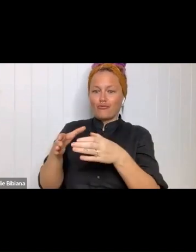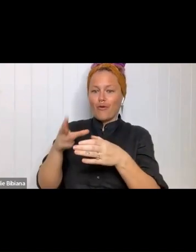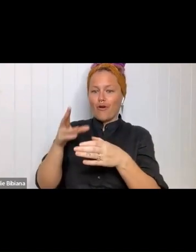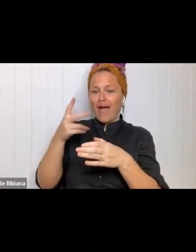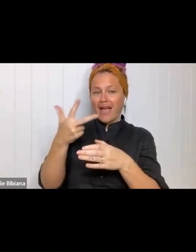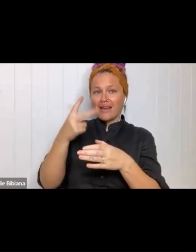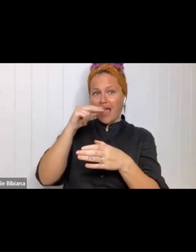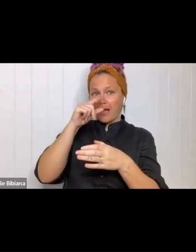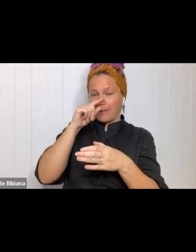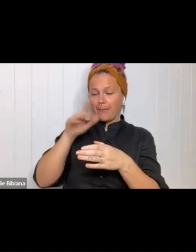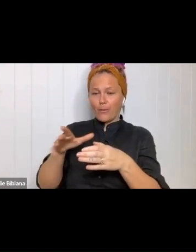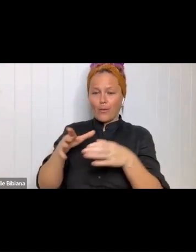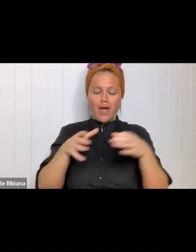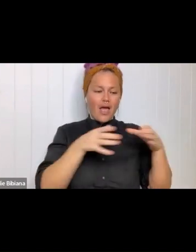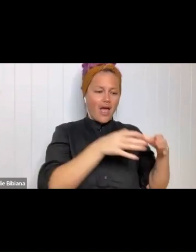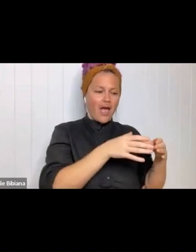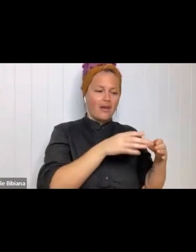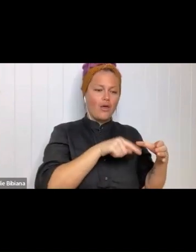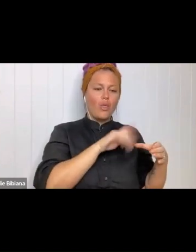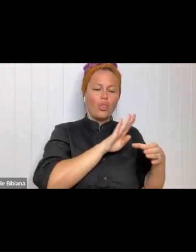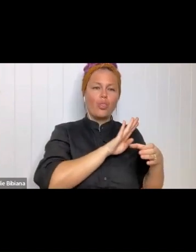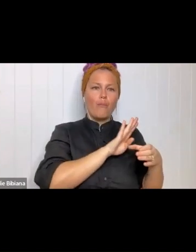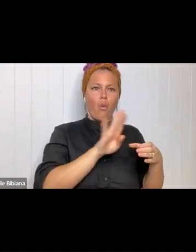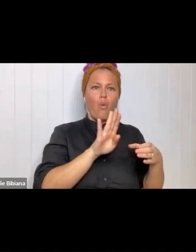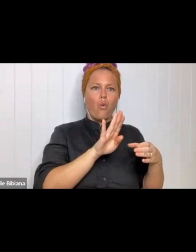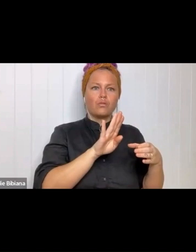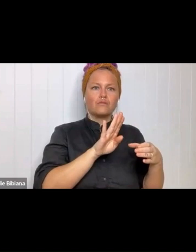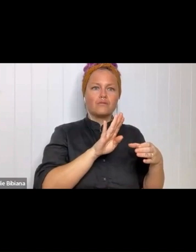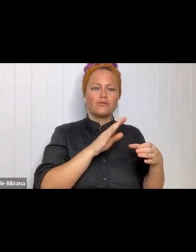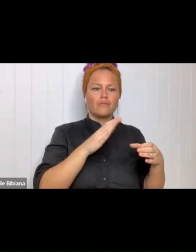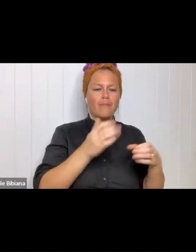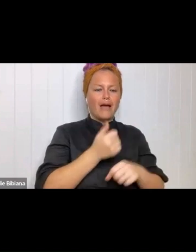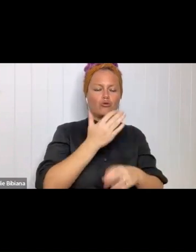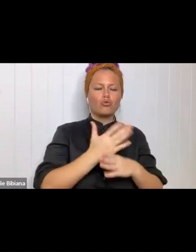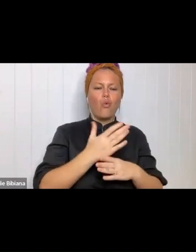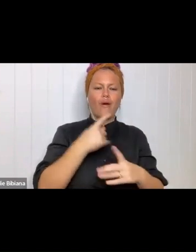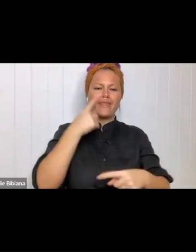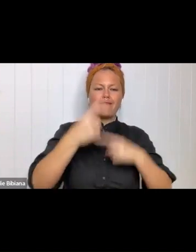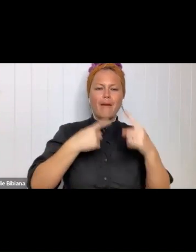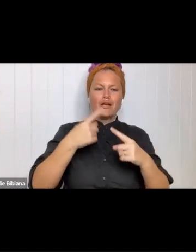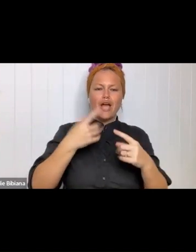the board that the information flows from one to the other,